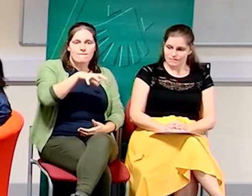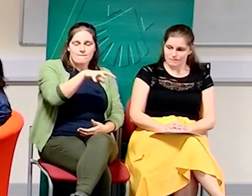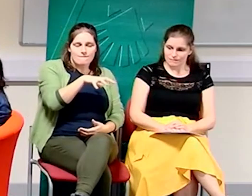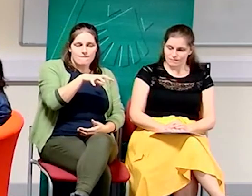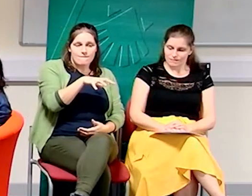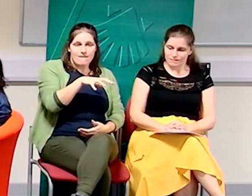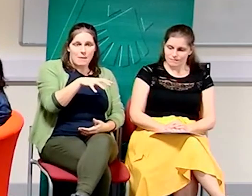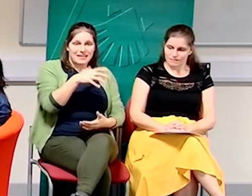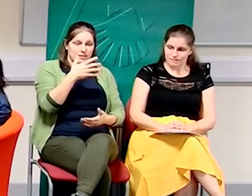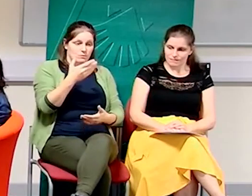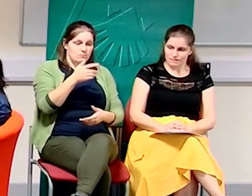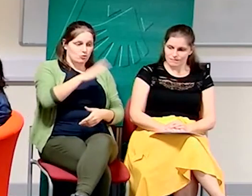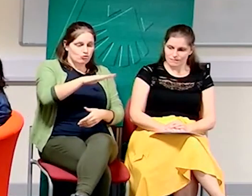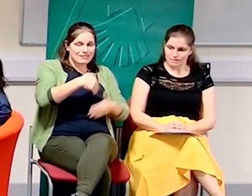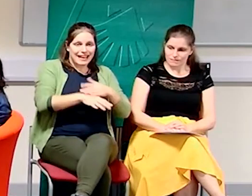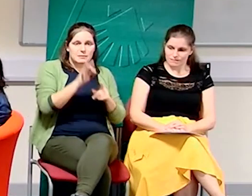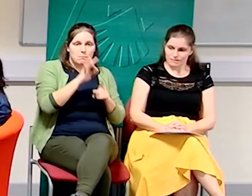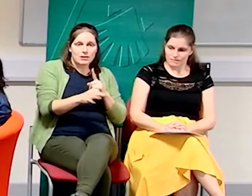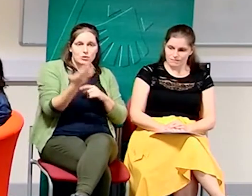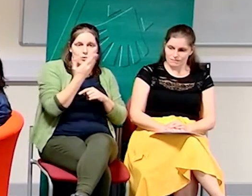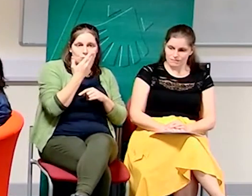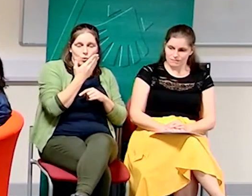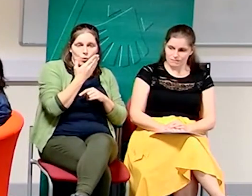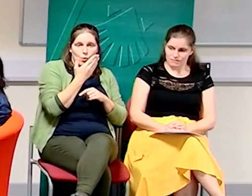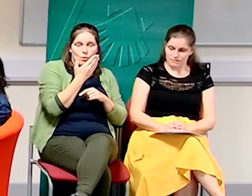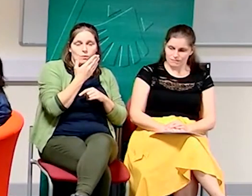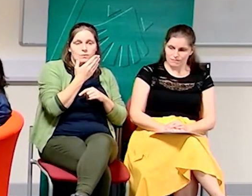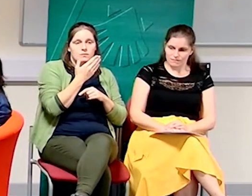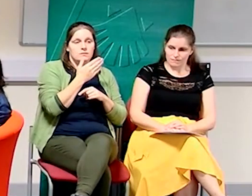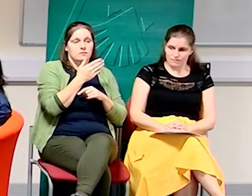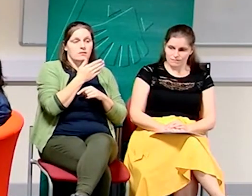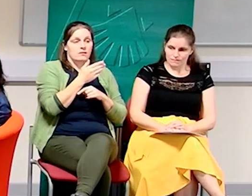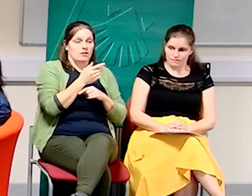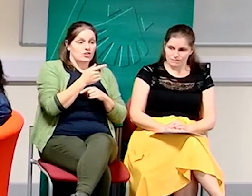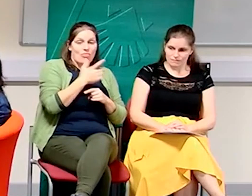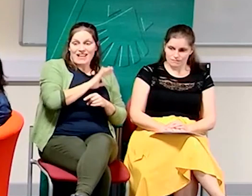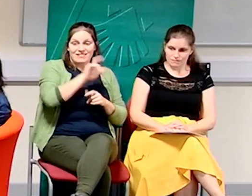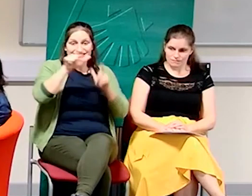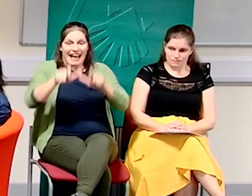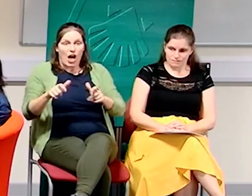specialist schools who maybe had two staff to one they were then at home with maybe just one